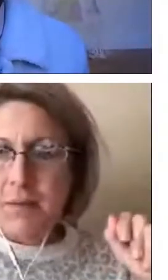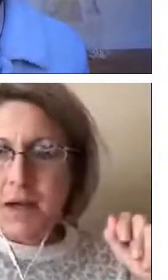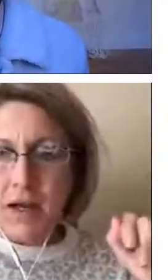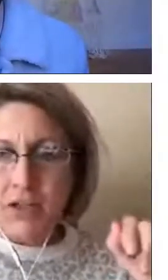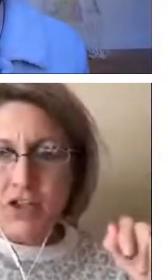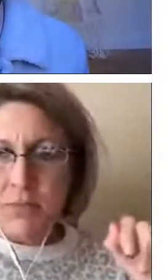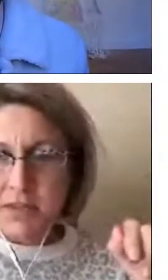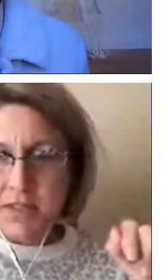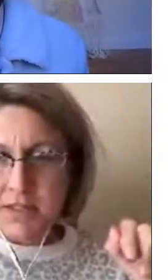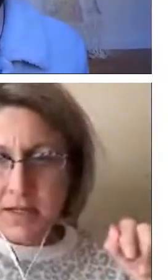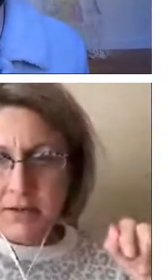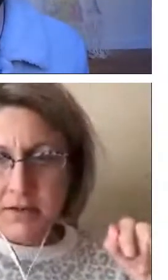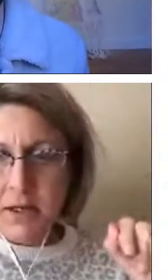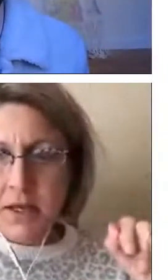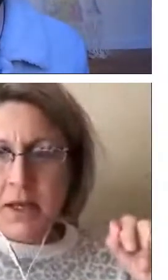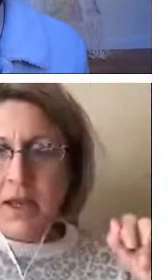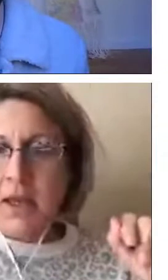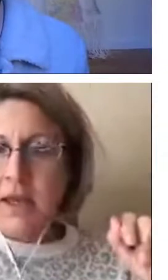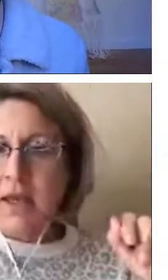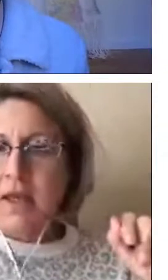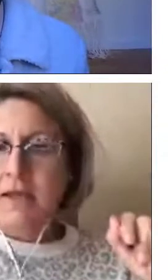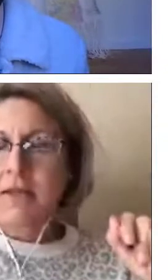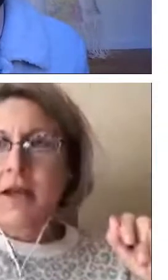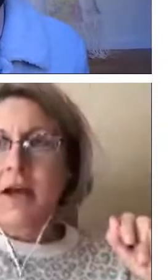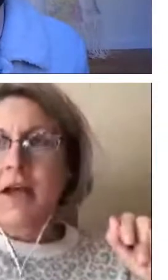I am 100% down.